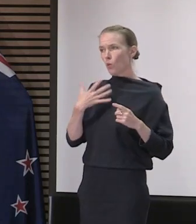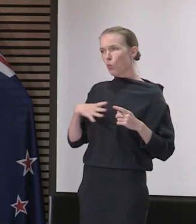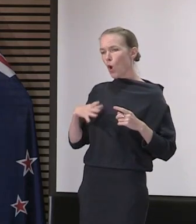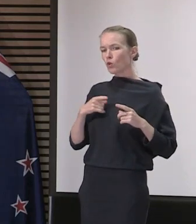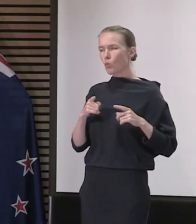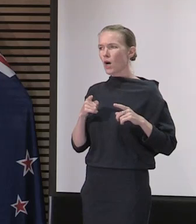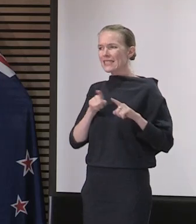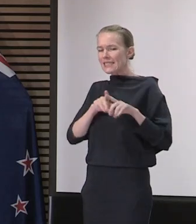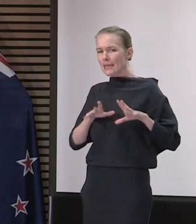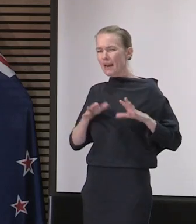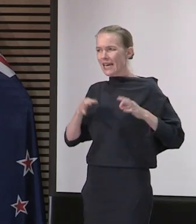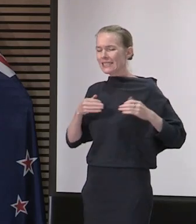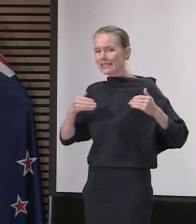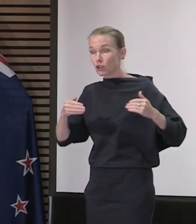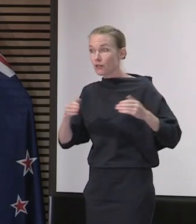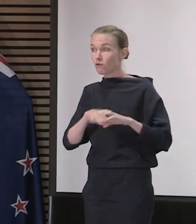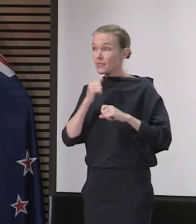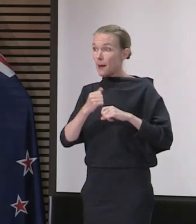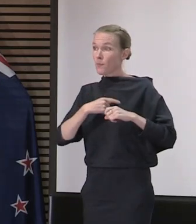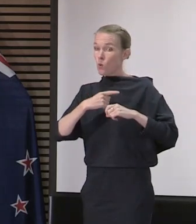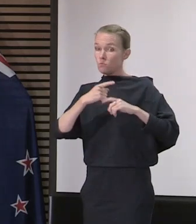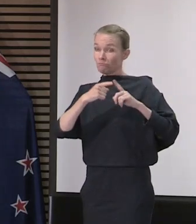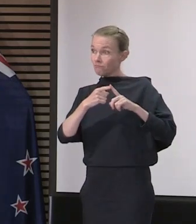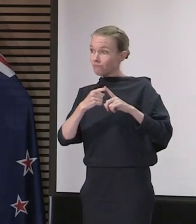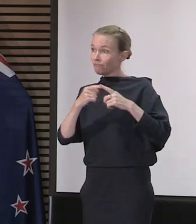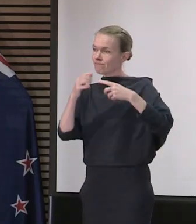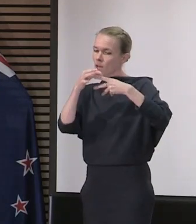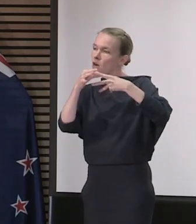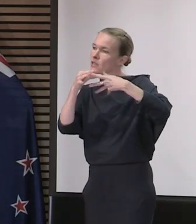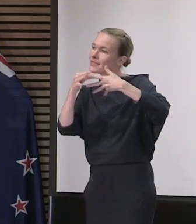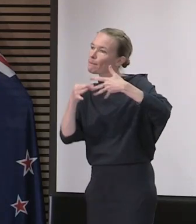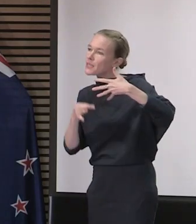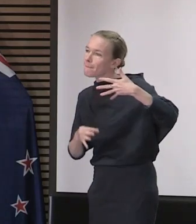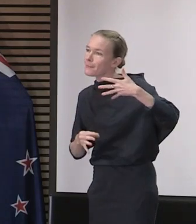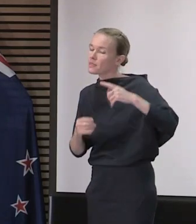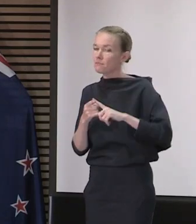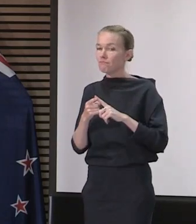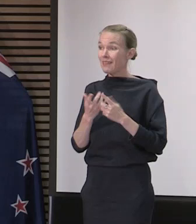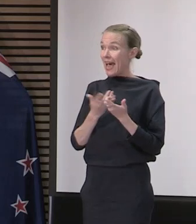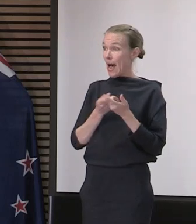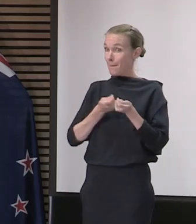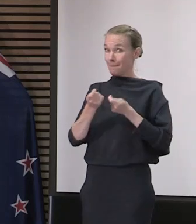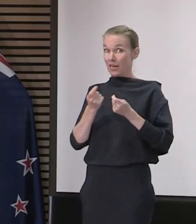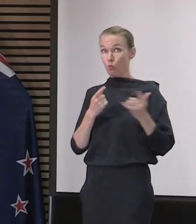much in tandem with the range of what we have made around